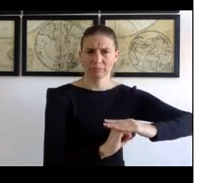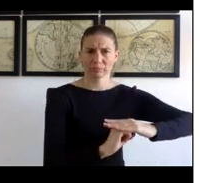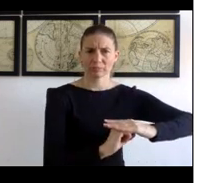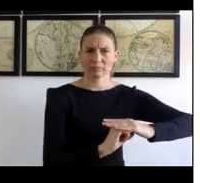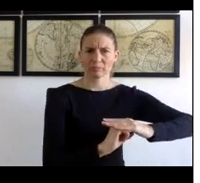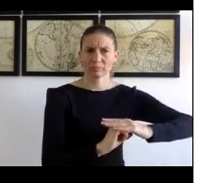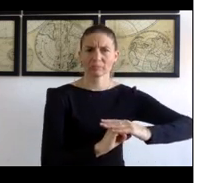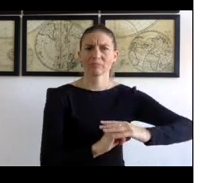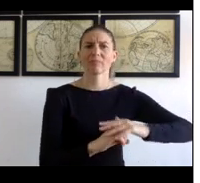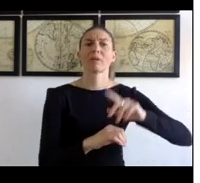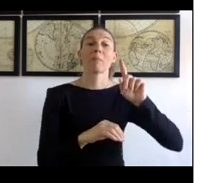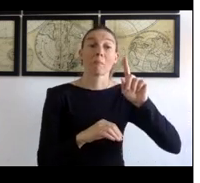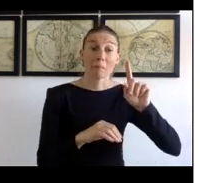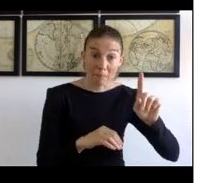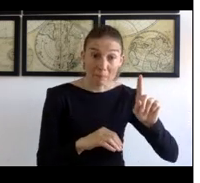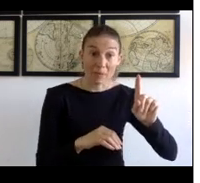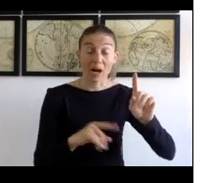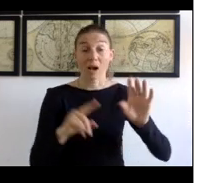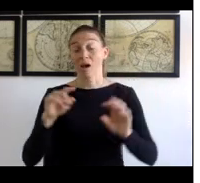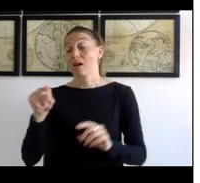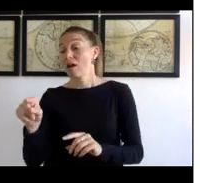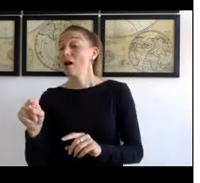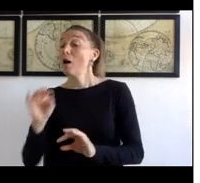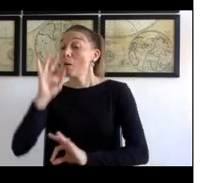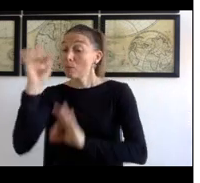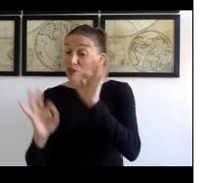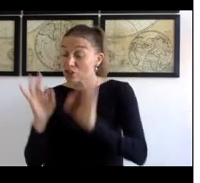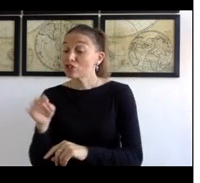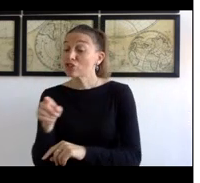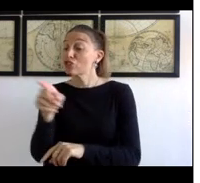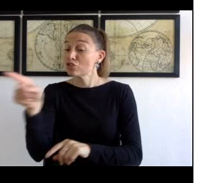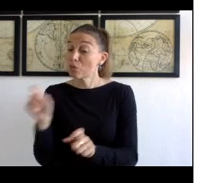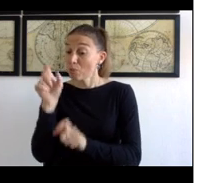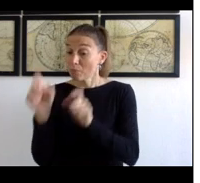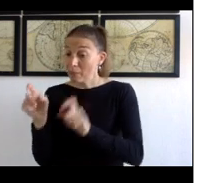of persons without disabilities that have less than primary education.